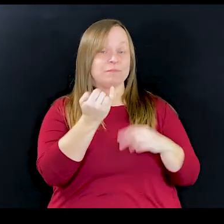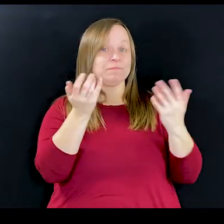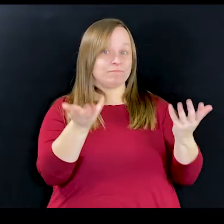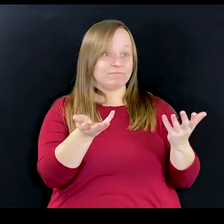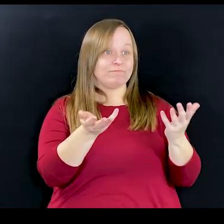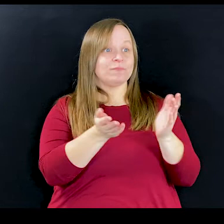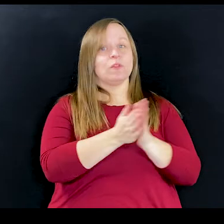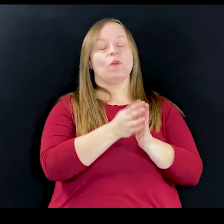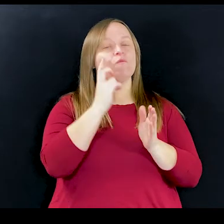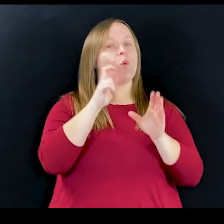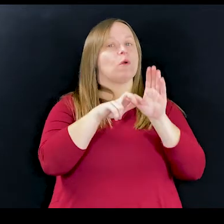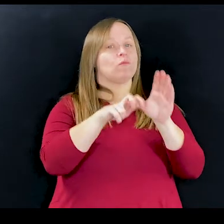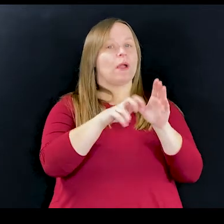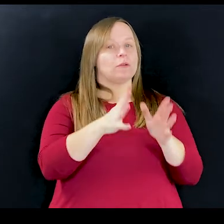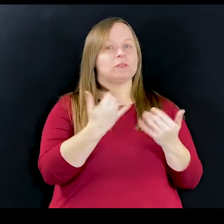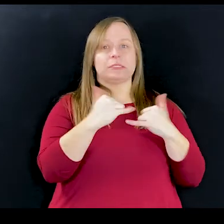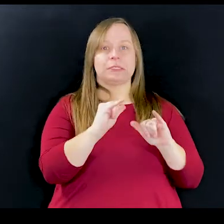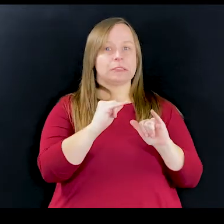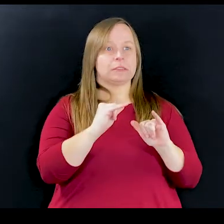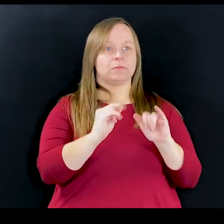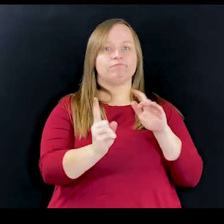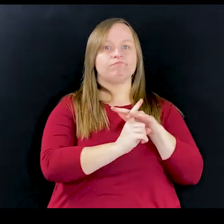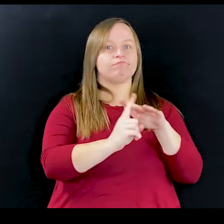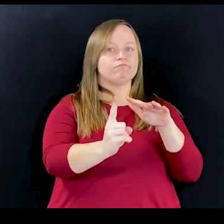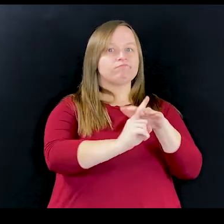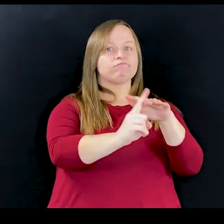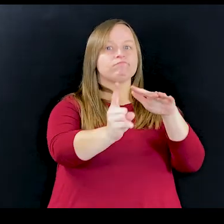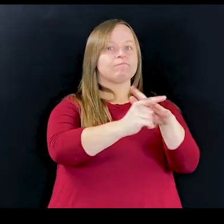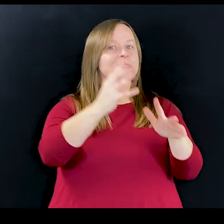So for riders who still experience